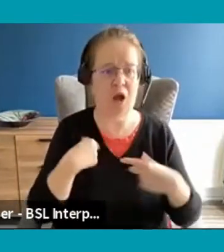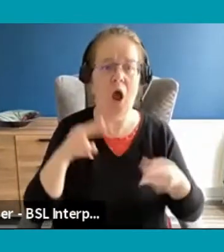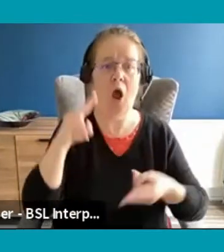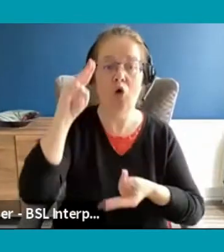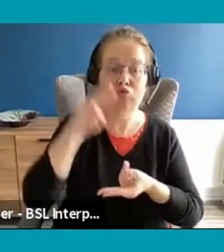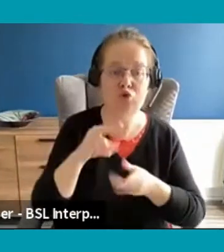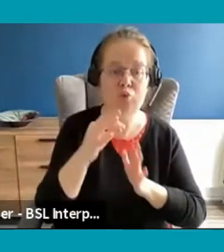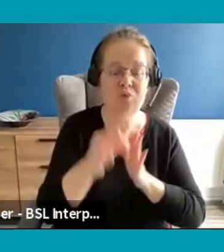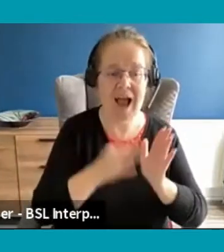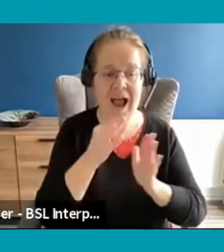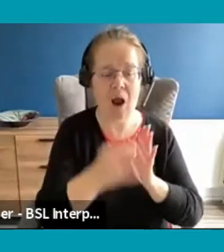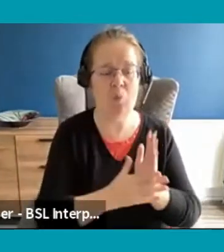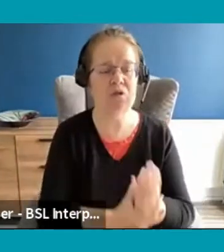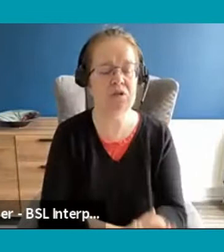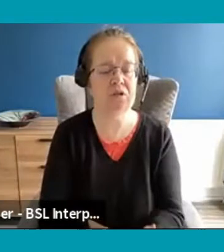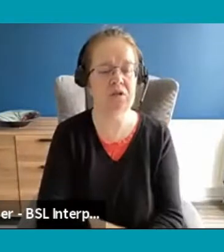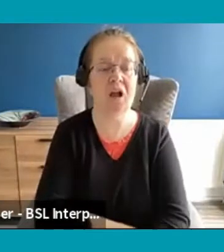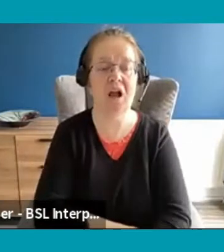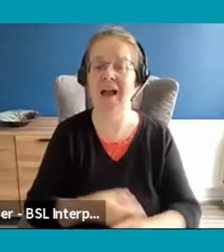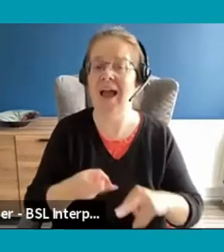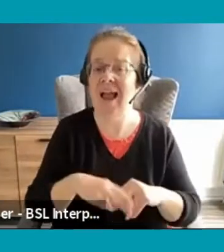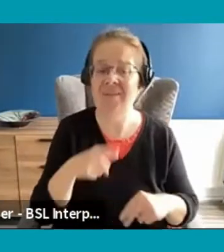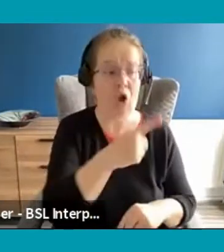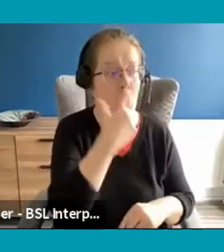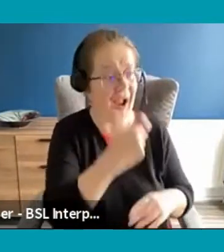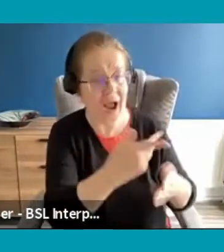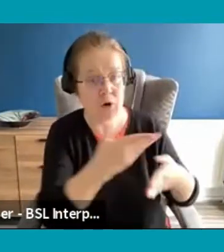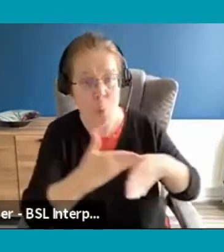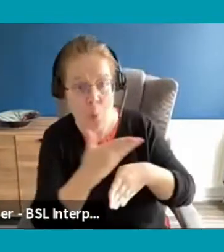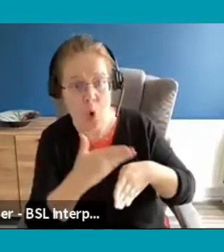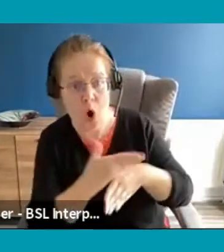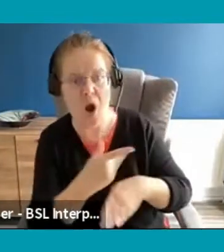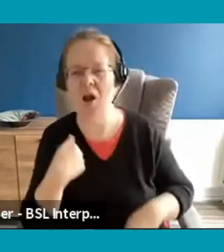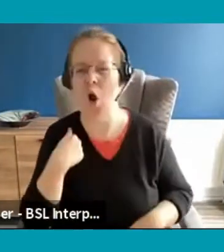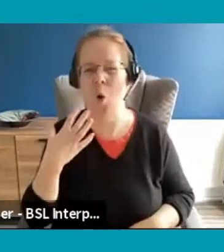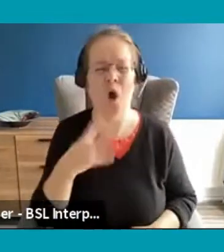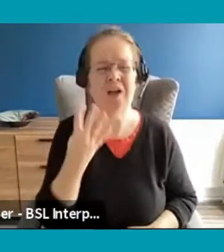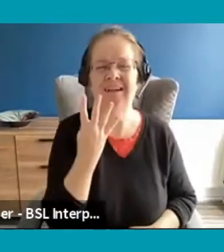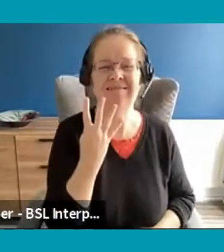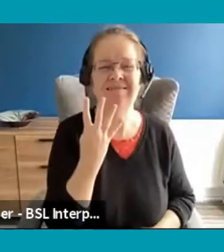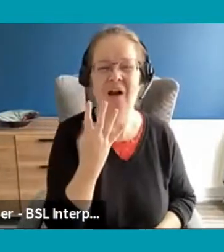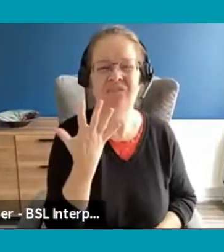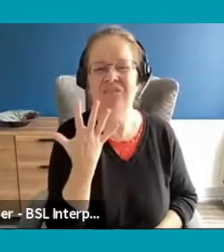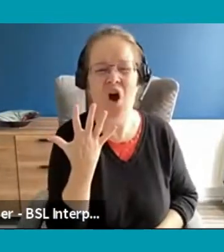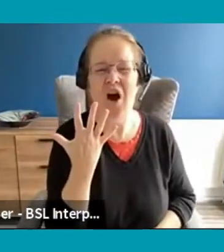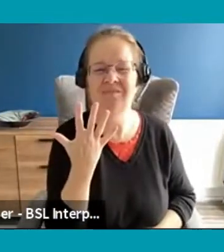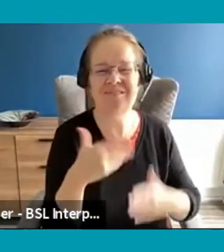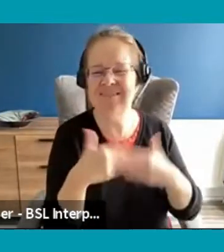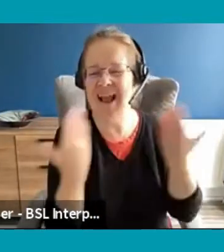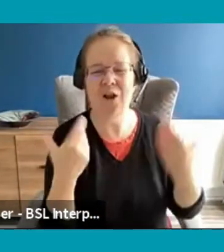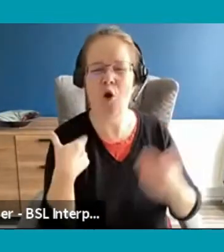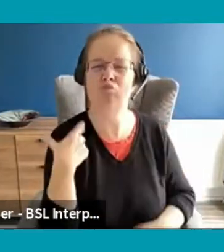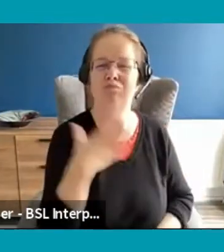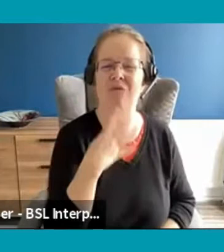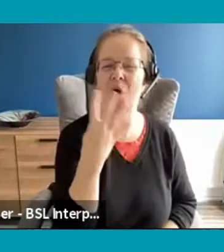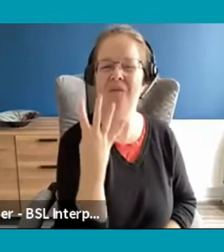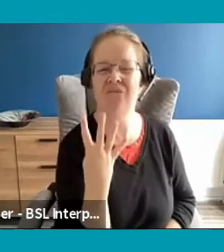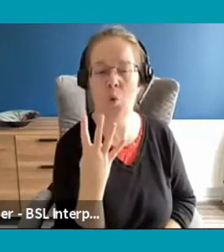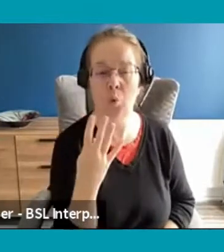I think if if if we can do the job and you only want to do four days out of five rather than doing 5 days, we have people like that at DPD.